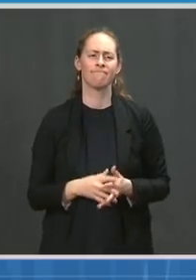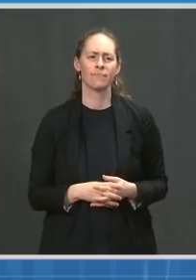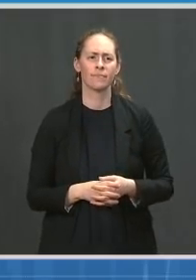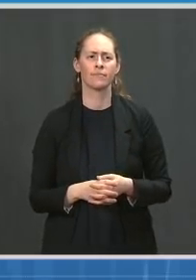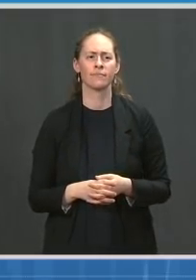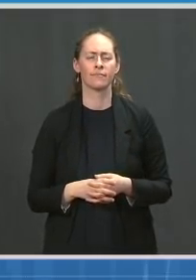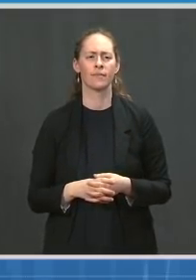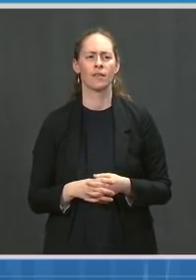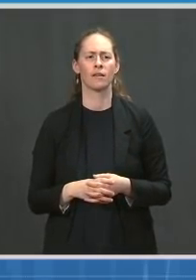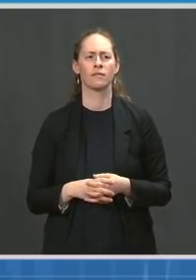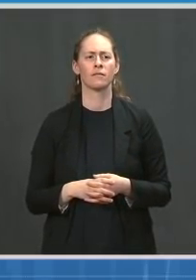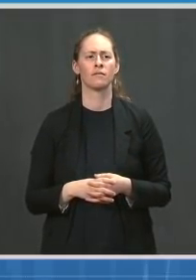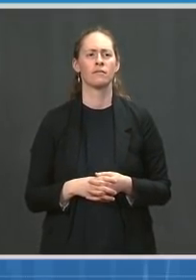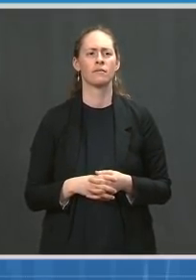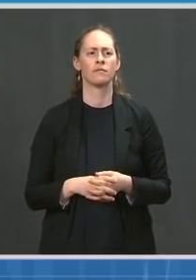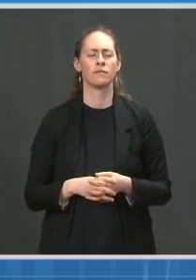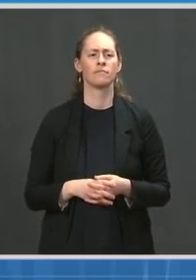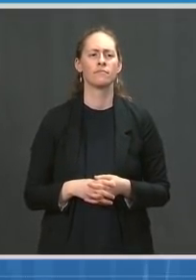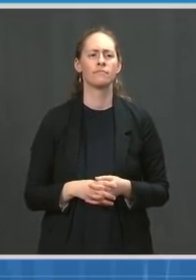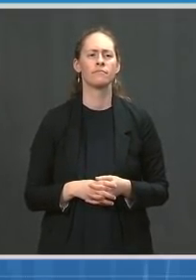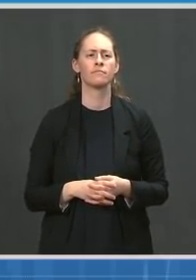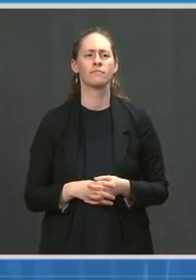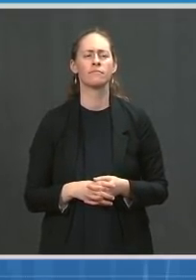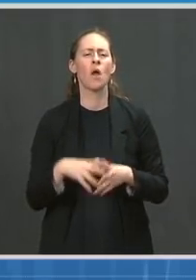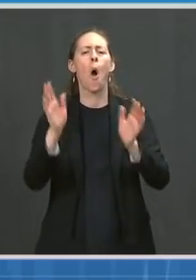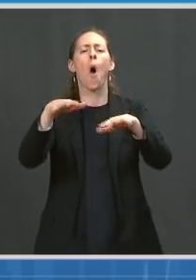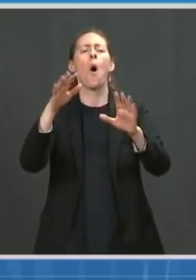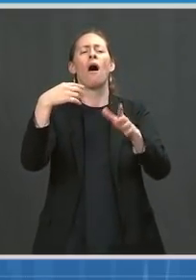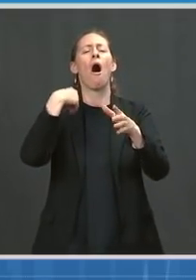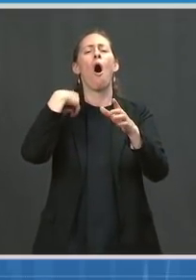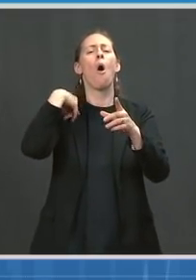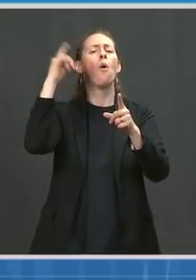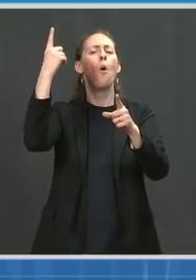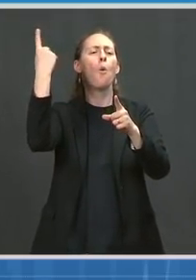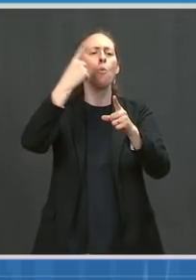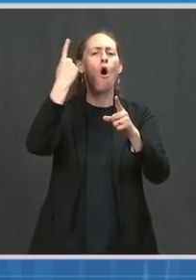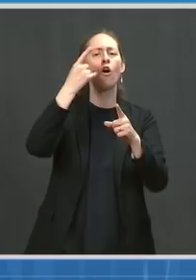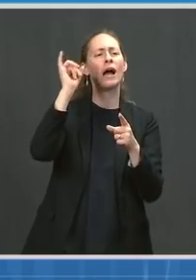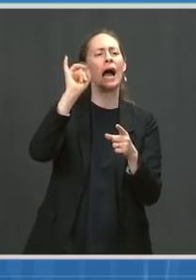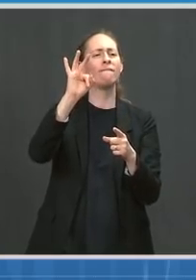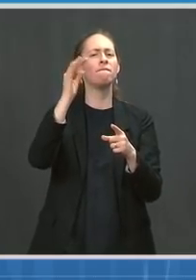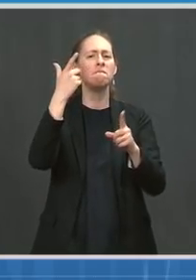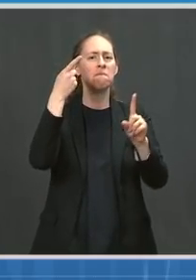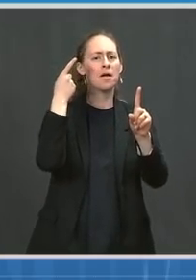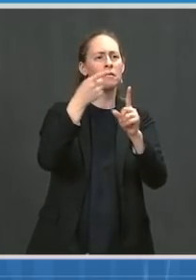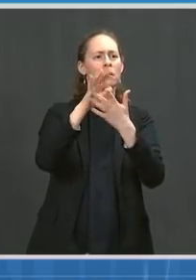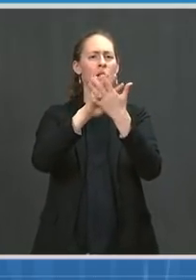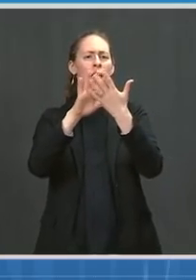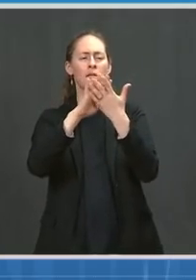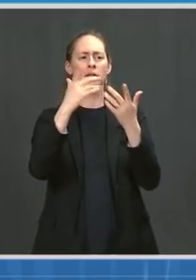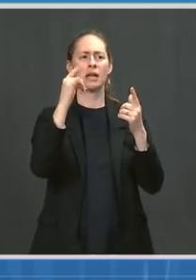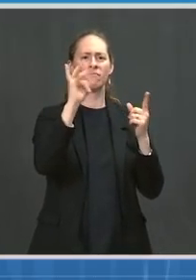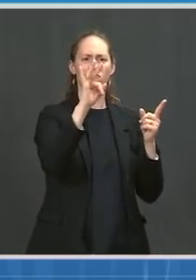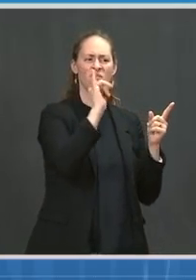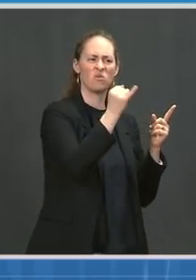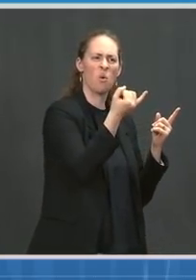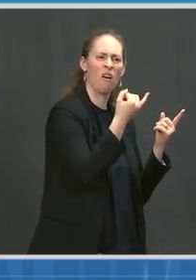The Press: It was just: Is there an estimate, if the J&J vaccine remains paused, what the impact would be on the pace of --